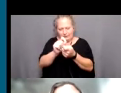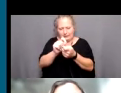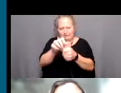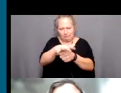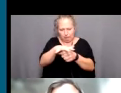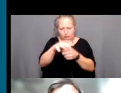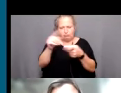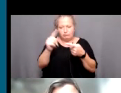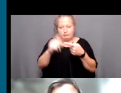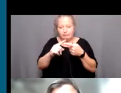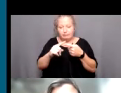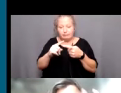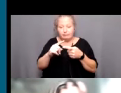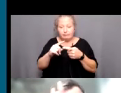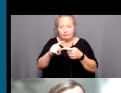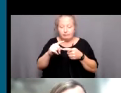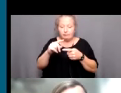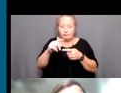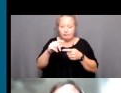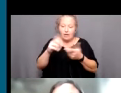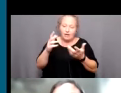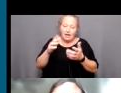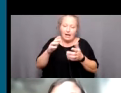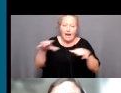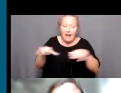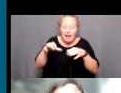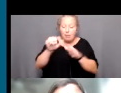specific areas in the enforcement space, you know.